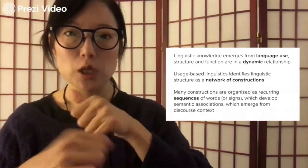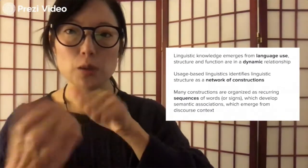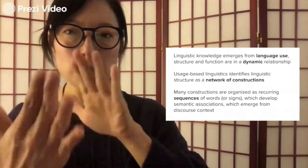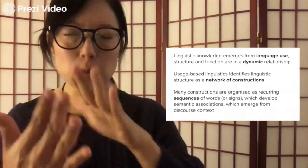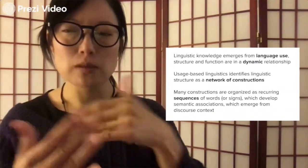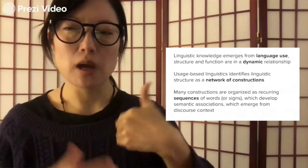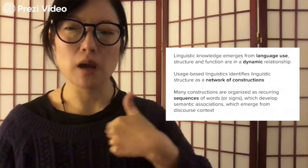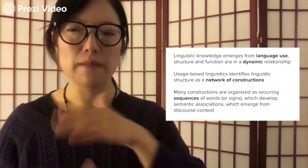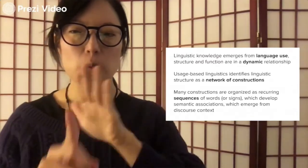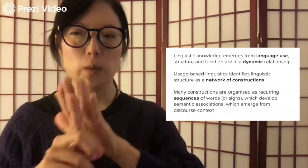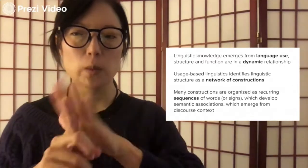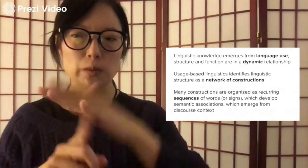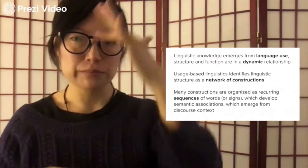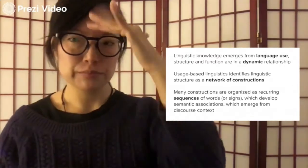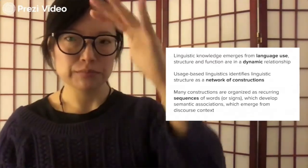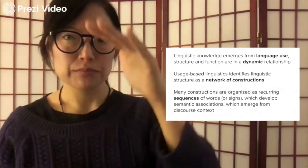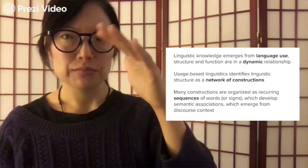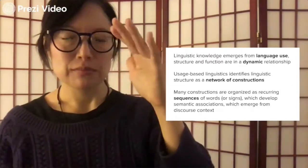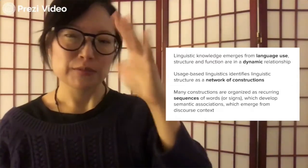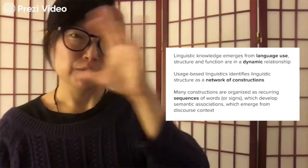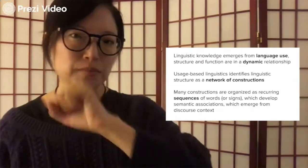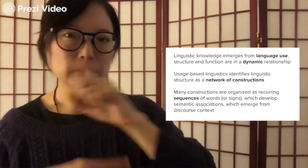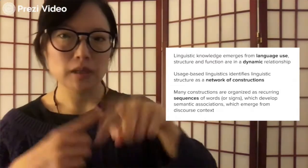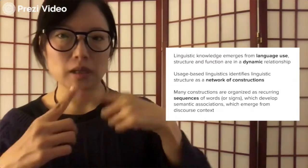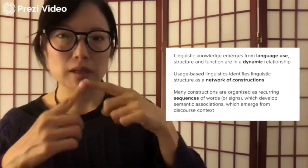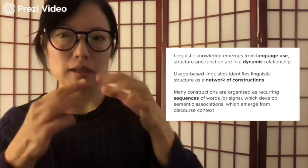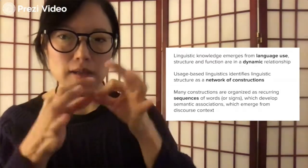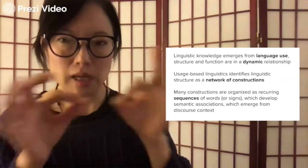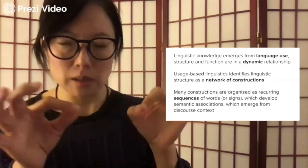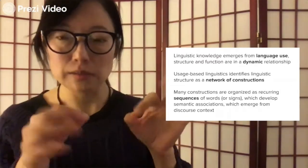The usage-based approach has its own theoretical assumptions